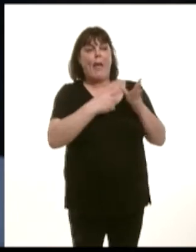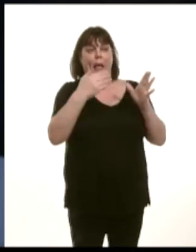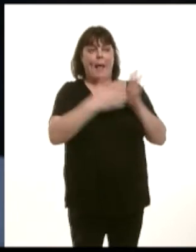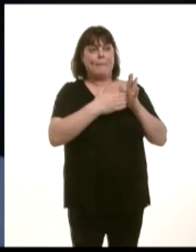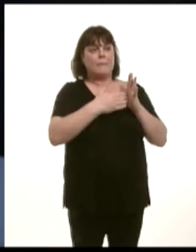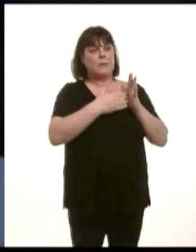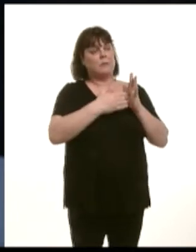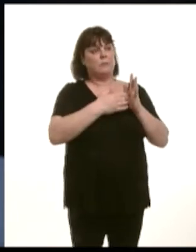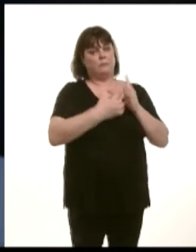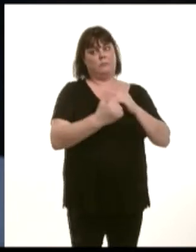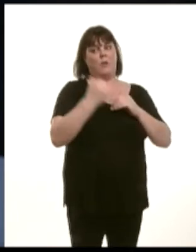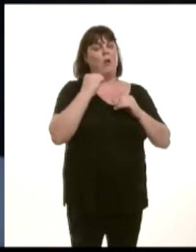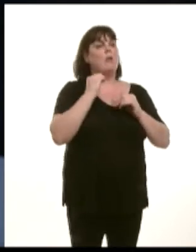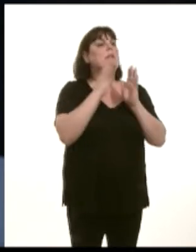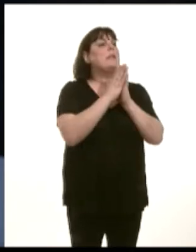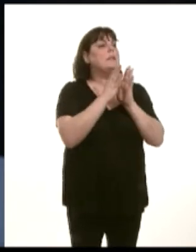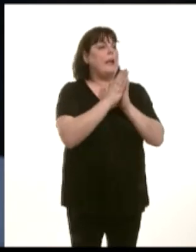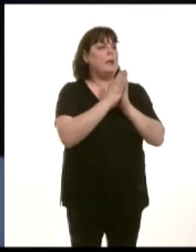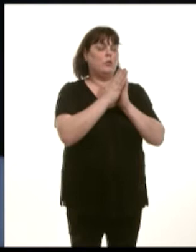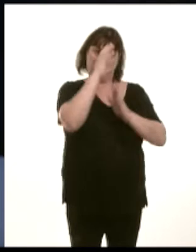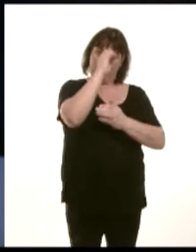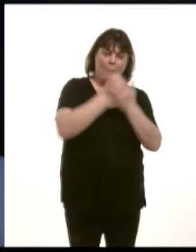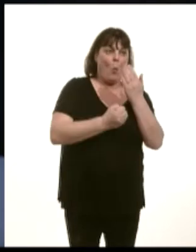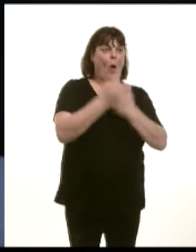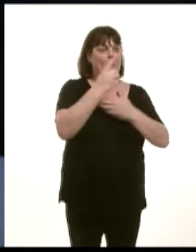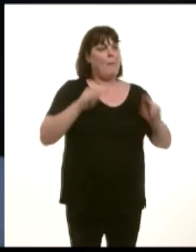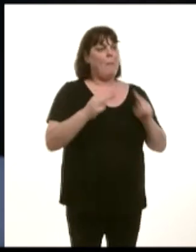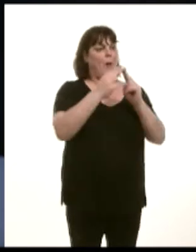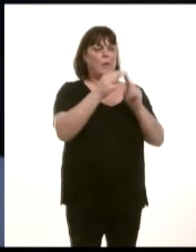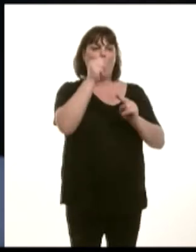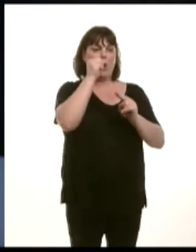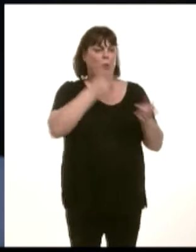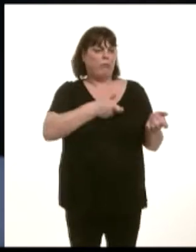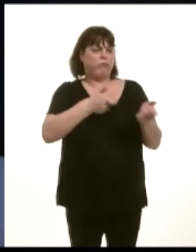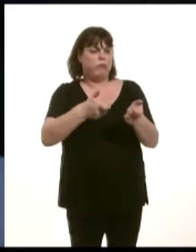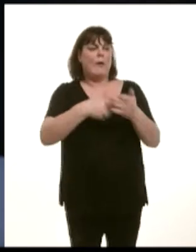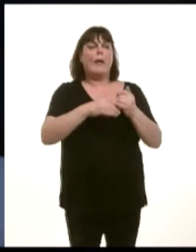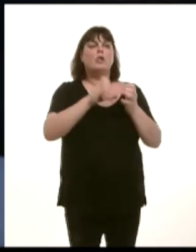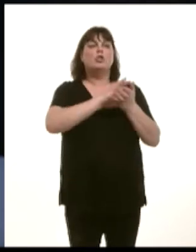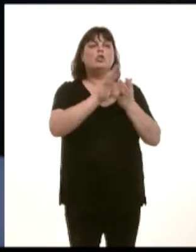Davies. Clearly, the attack on the ‘Charlie Hebdo’ offices and the associated massacres in Paris